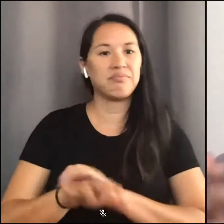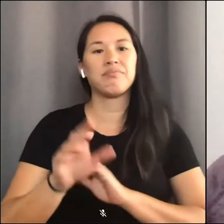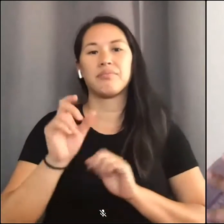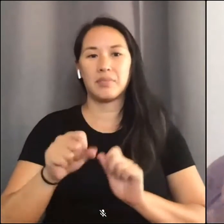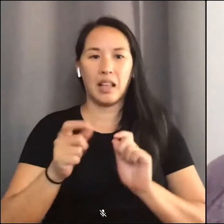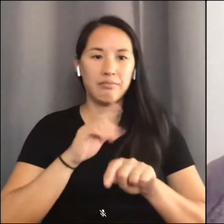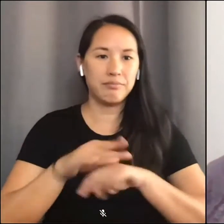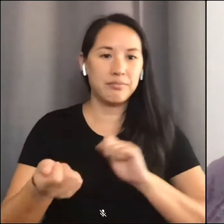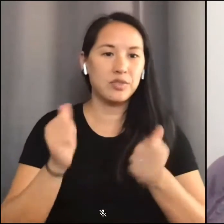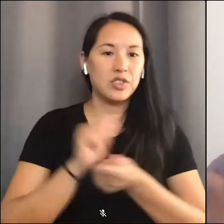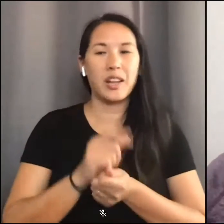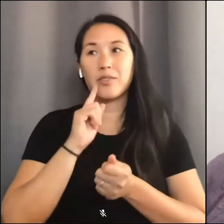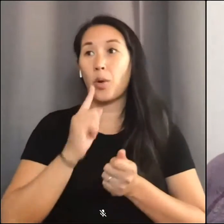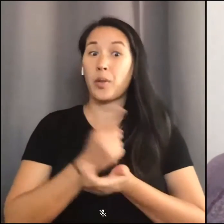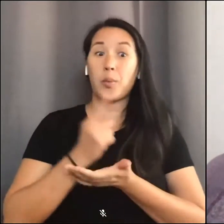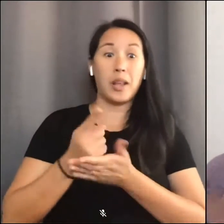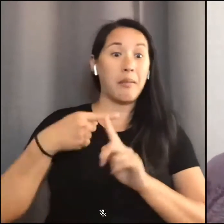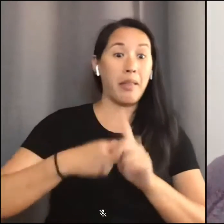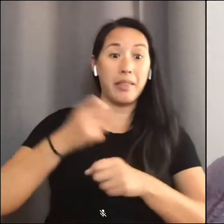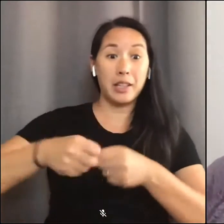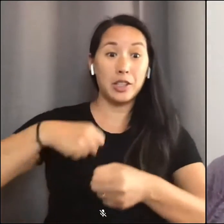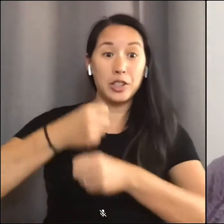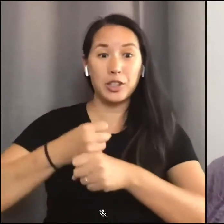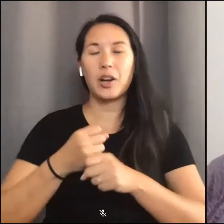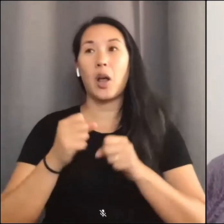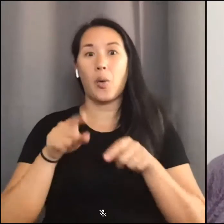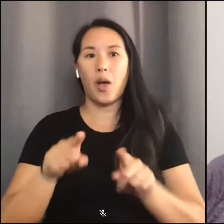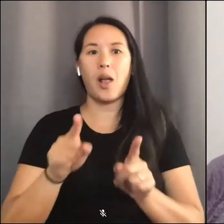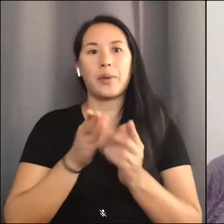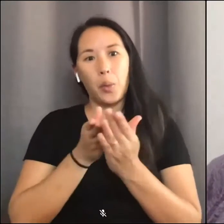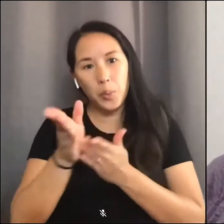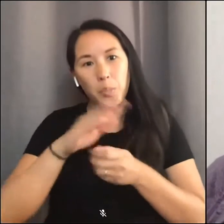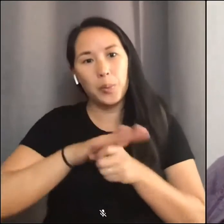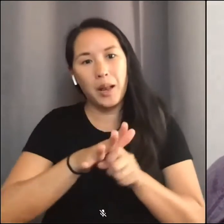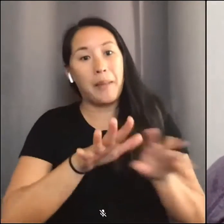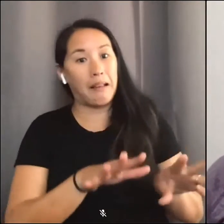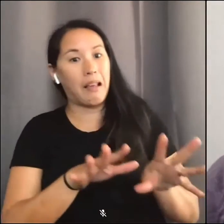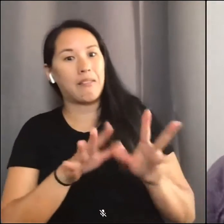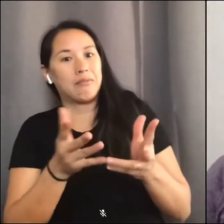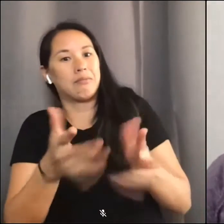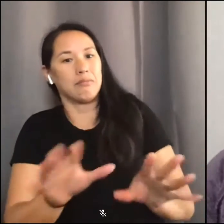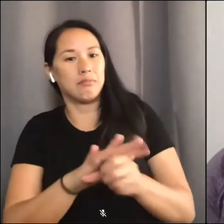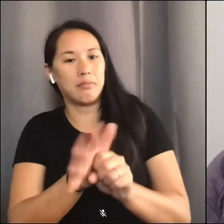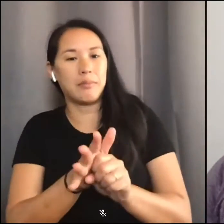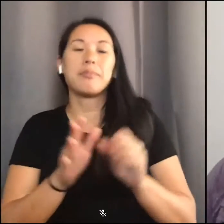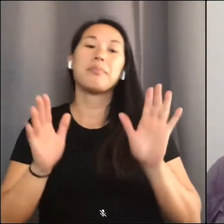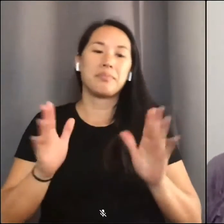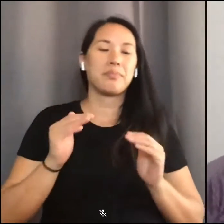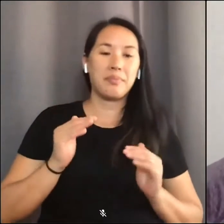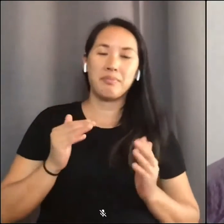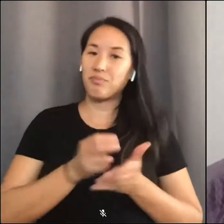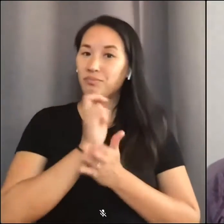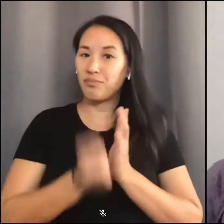month year um as we move through and out of this pandemic um so with that we're gonna jump in um as